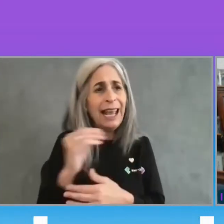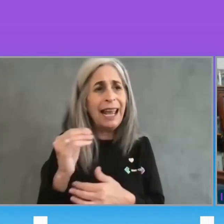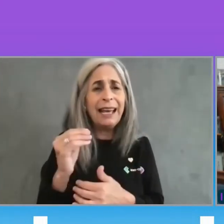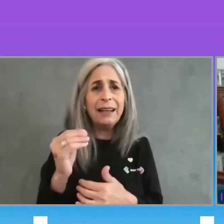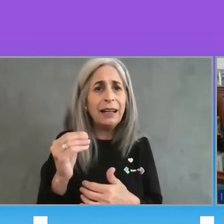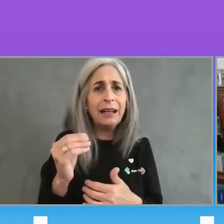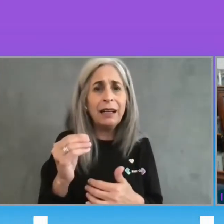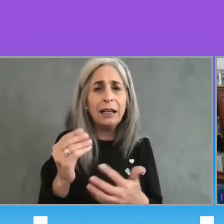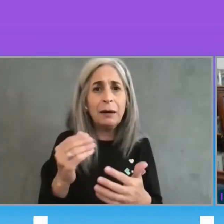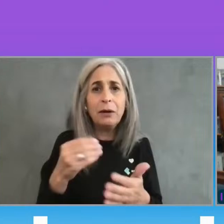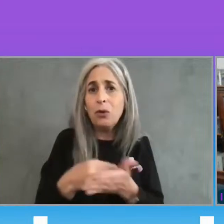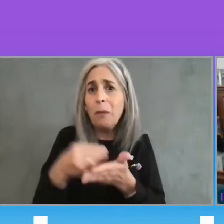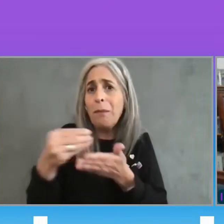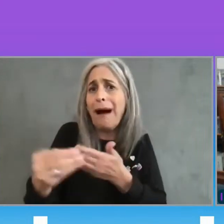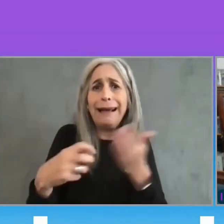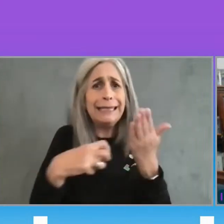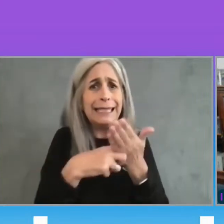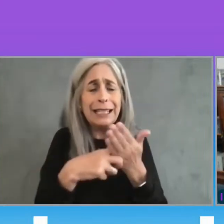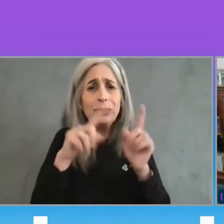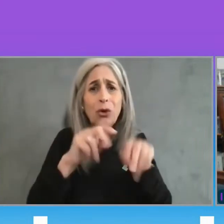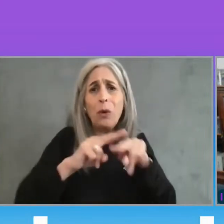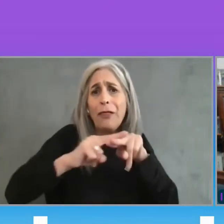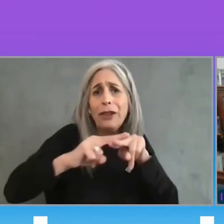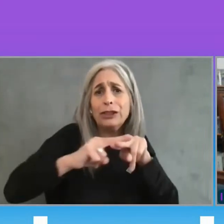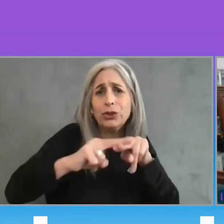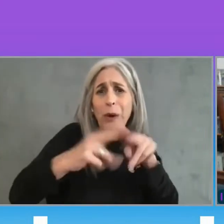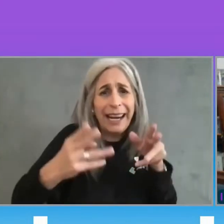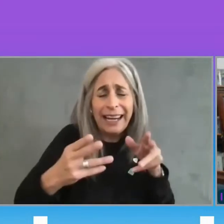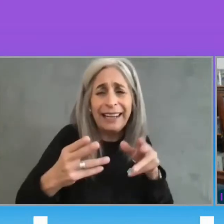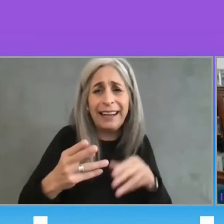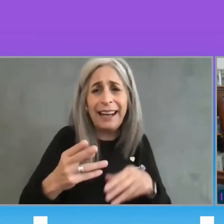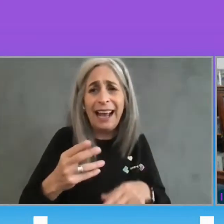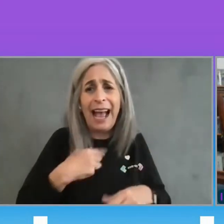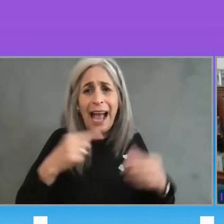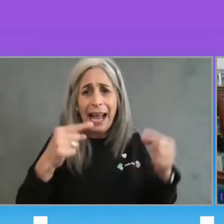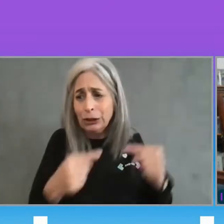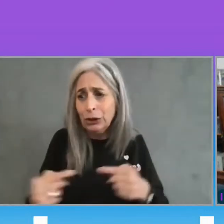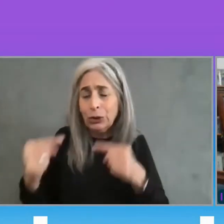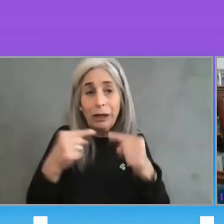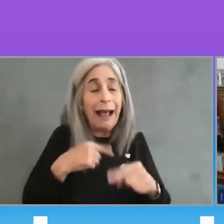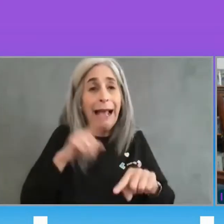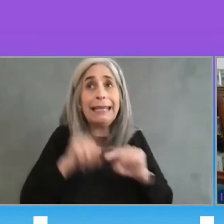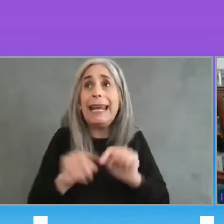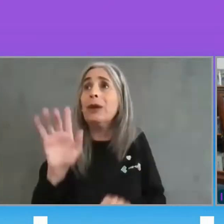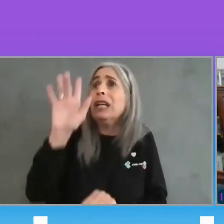able to buy a ticket to get on the train, you know? I struggle